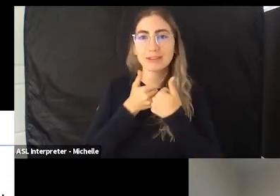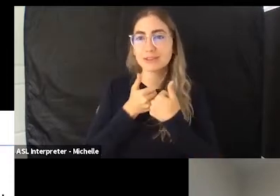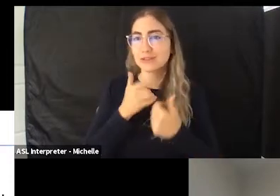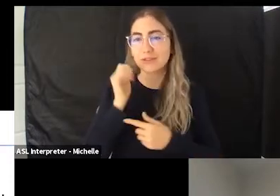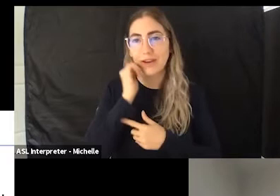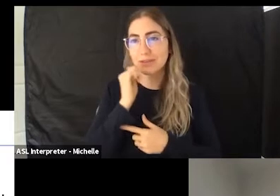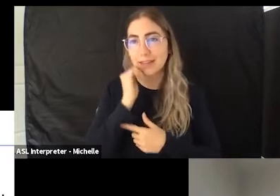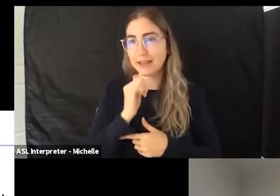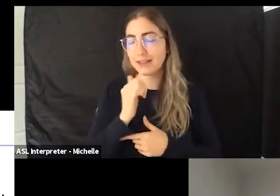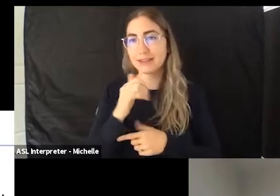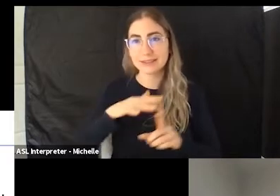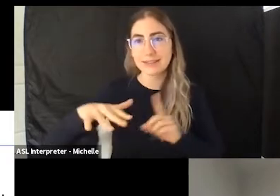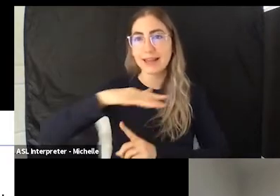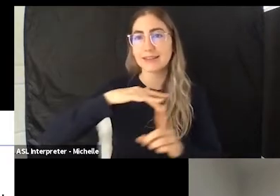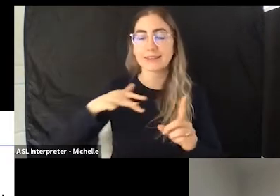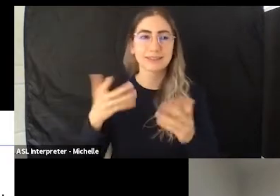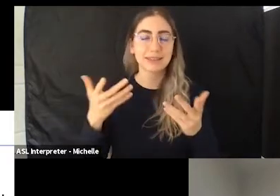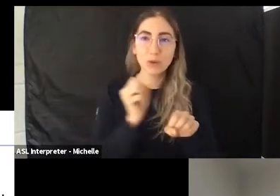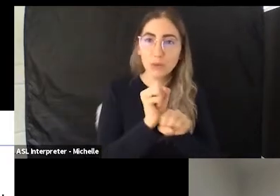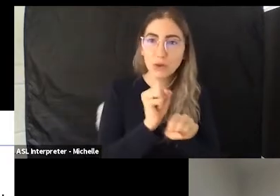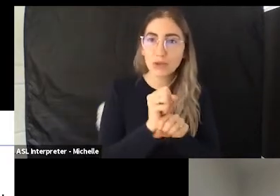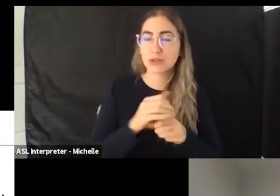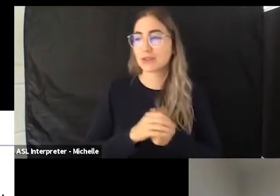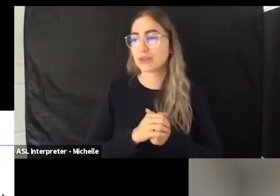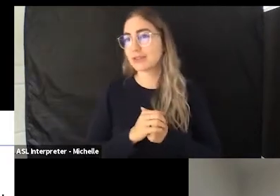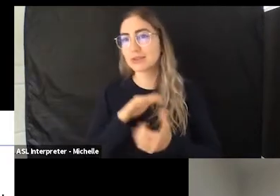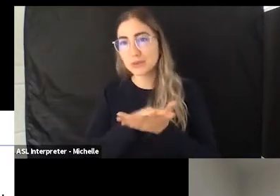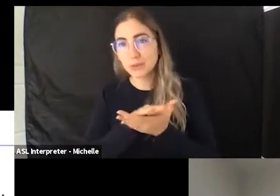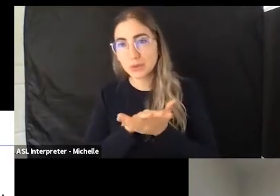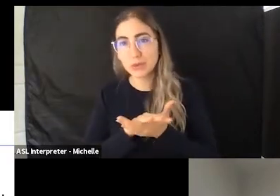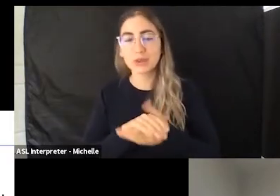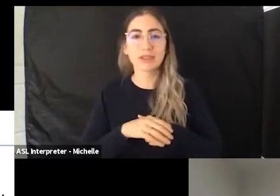VARIOUS DAY-TO-DAY SETTINGS SO WHETHER THAT WAS AT WORK, AT WORK, SCHOOL, GROCERY SHOPPING, SCHOOL, GROCERY SHOPPING, OR USING PUBLIC TRANSIT.